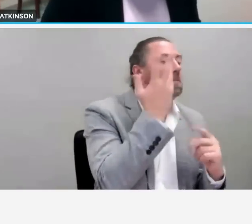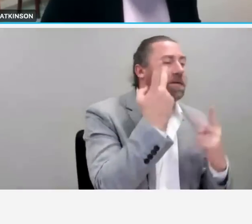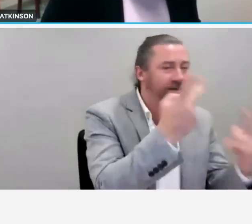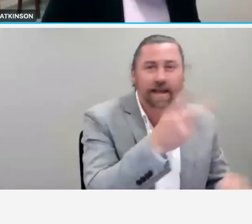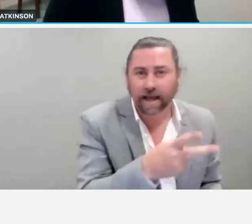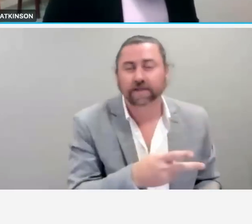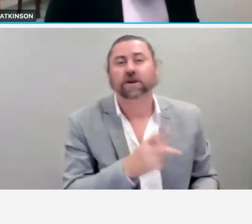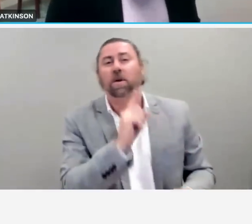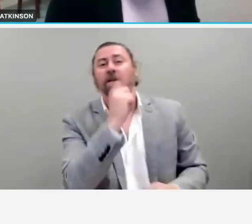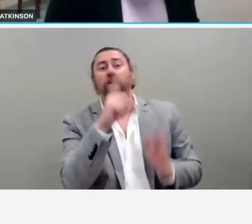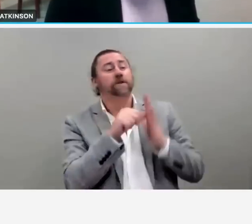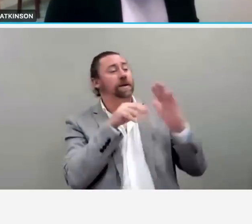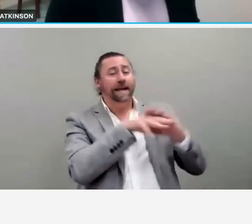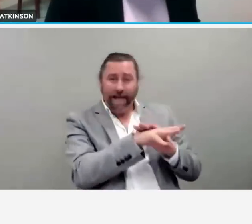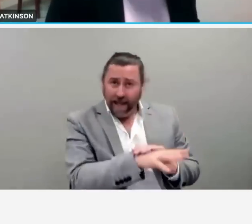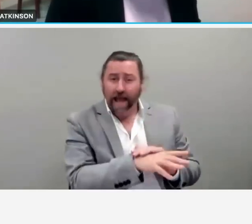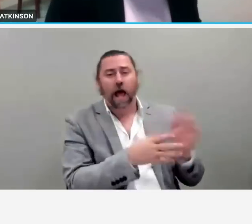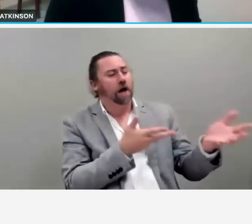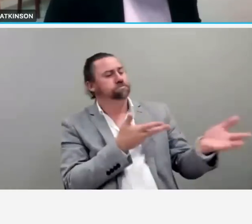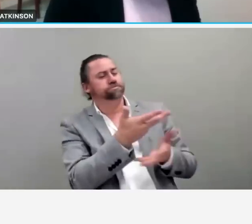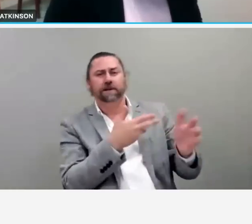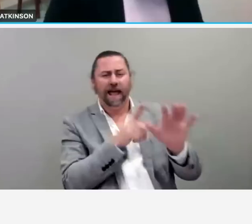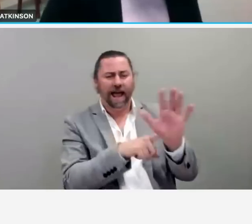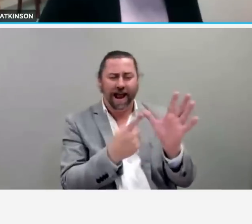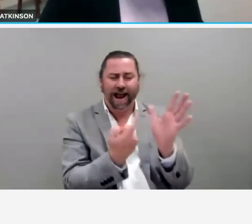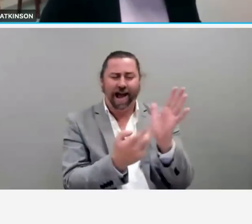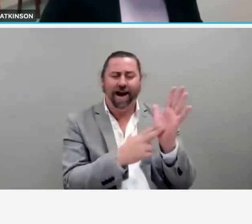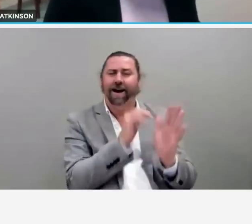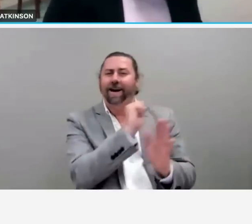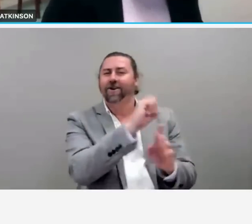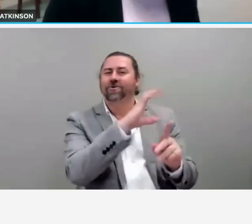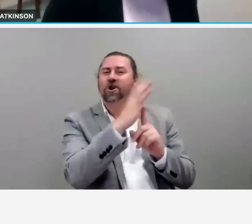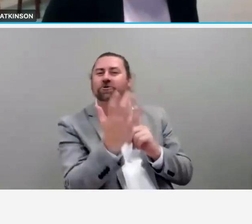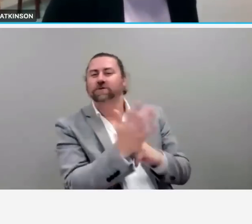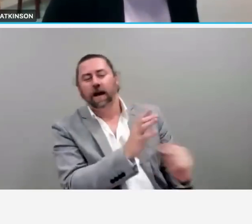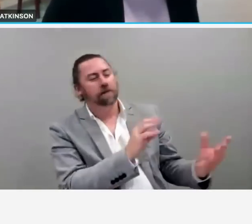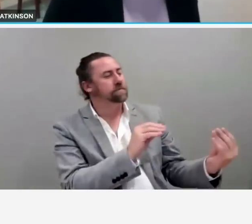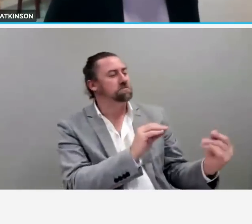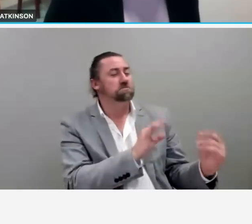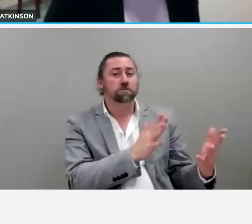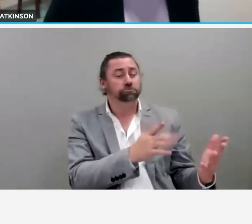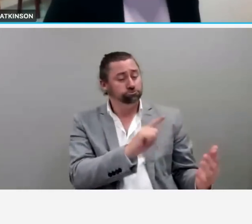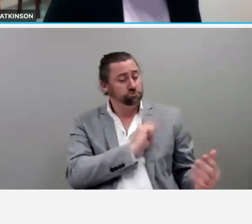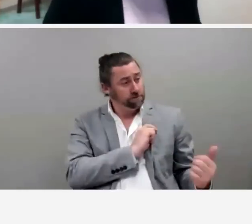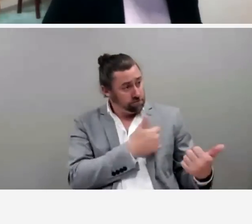yarning session to establish trust and rapport and then the second visit would get into the formal assessment.